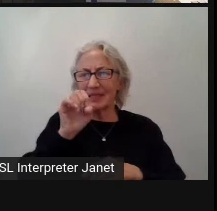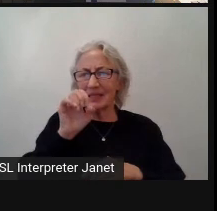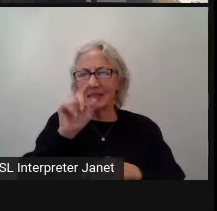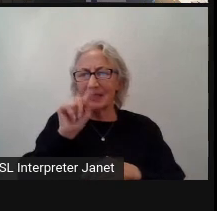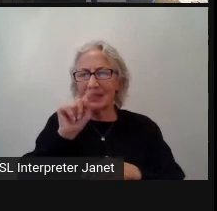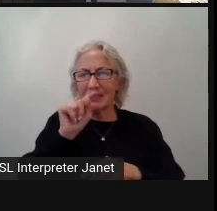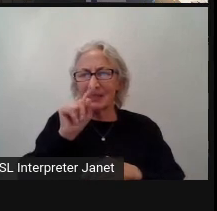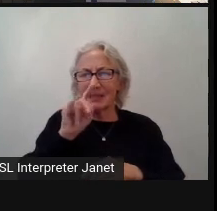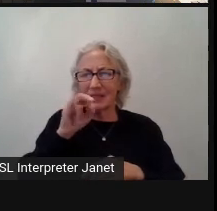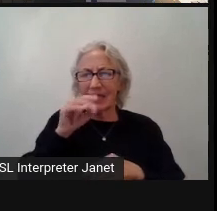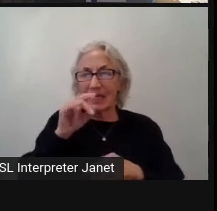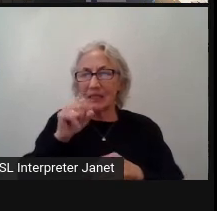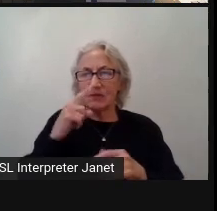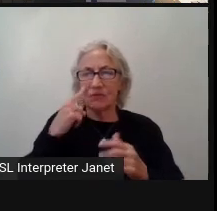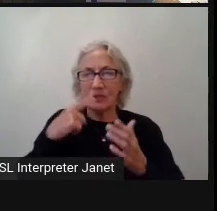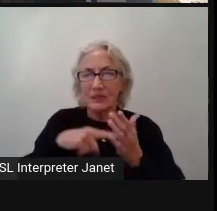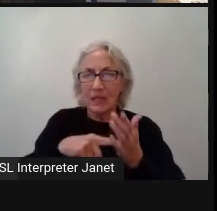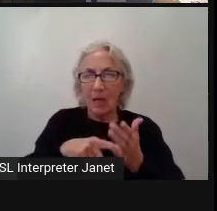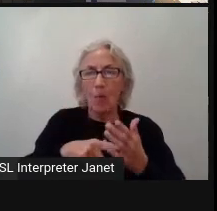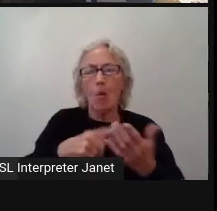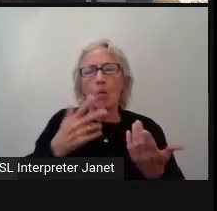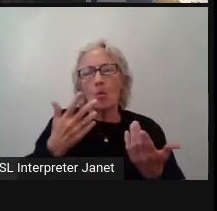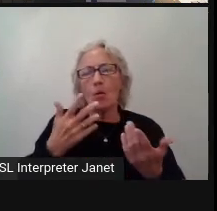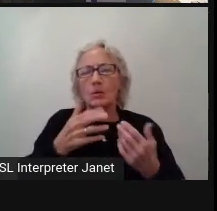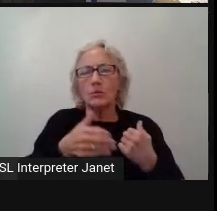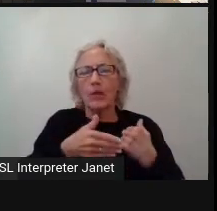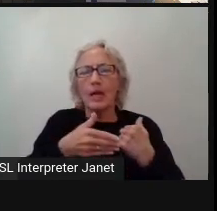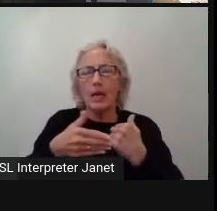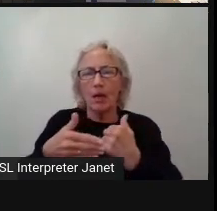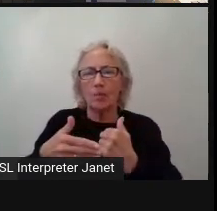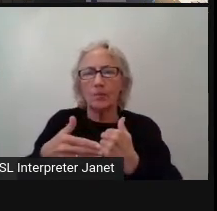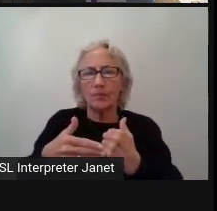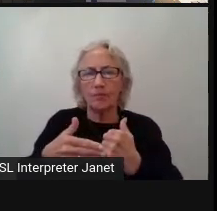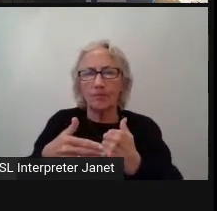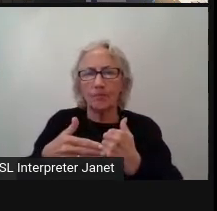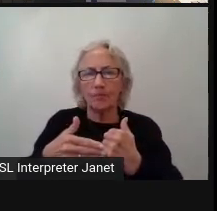Maybe overlays can help at some point to some users.